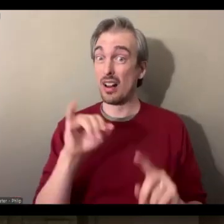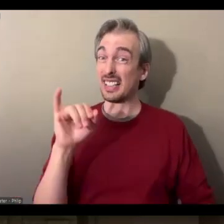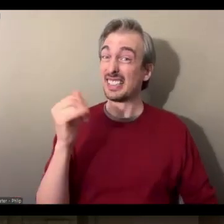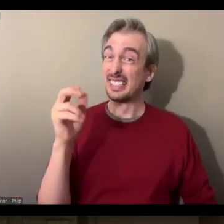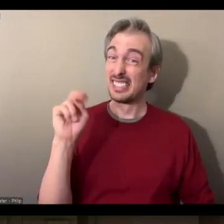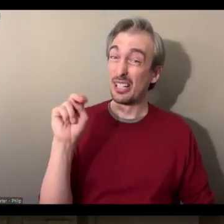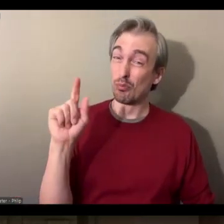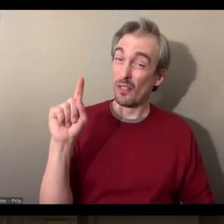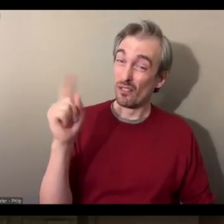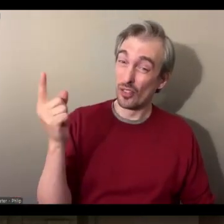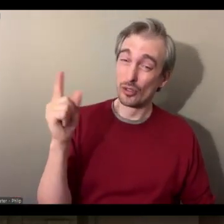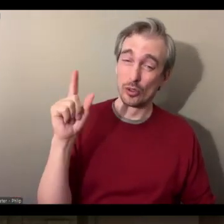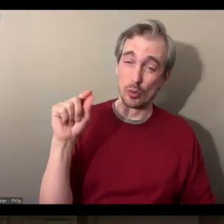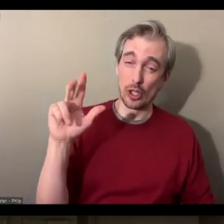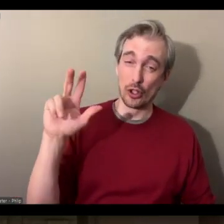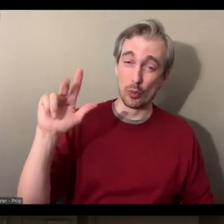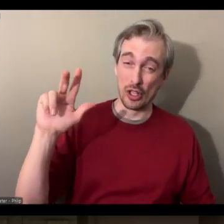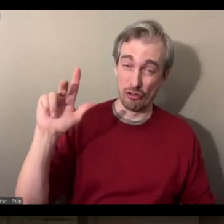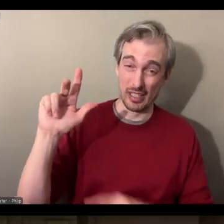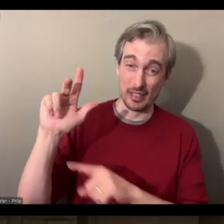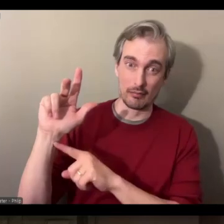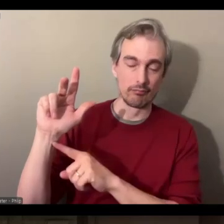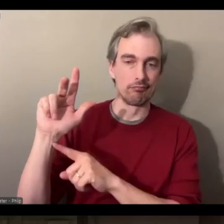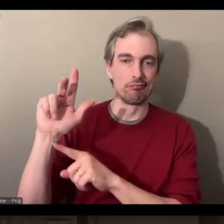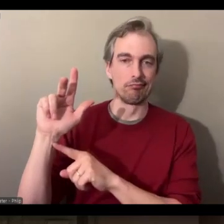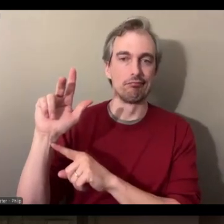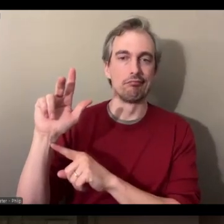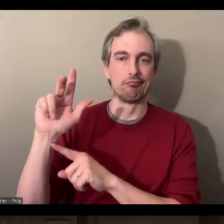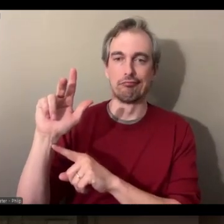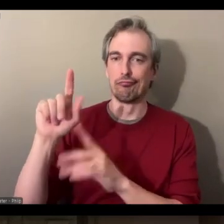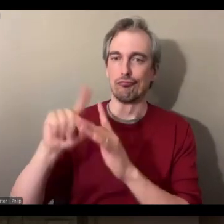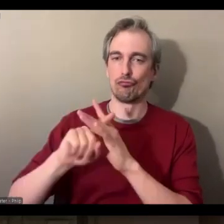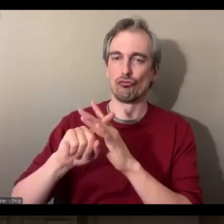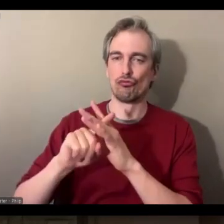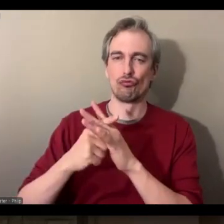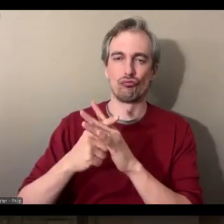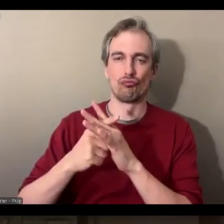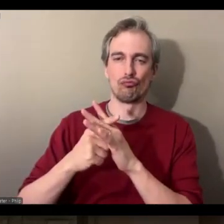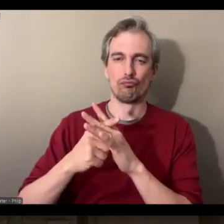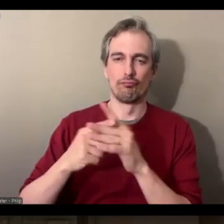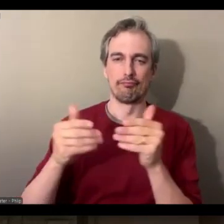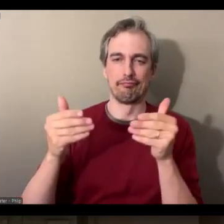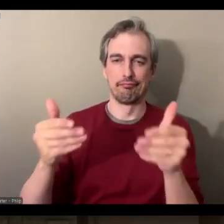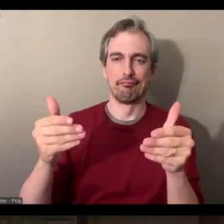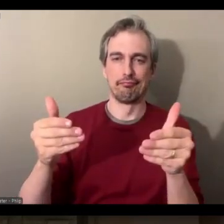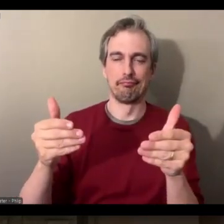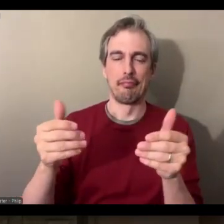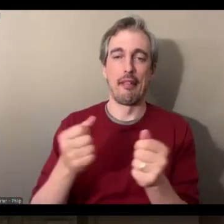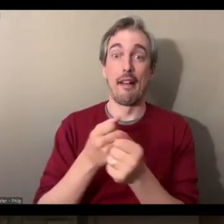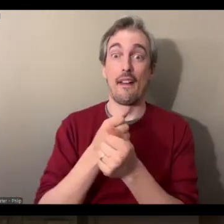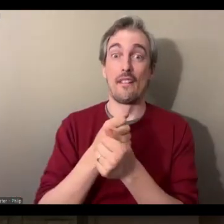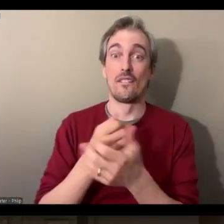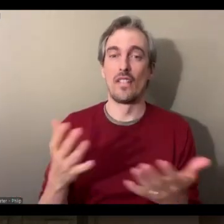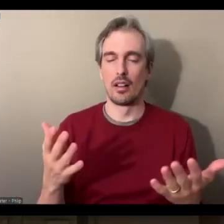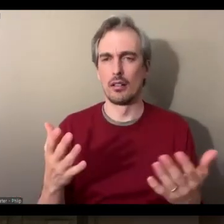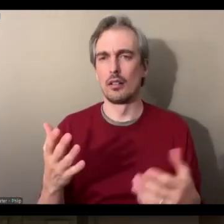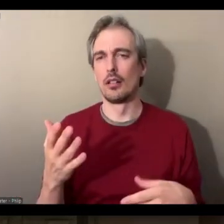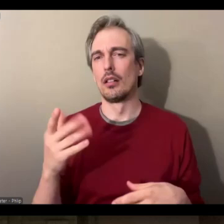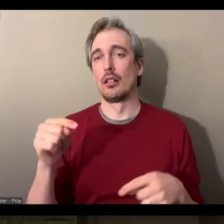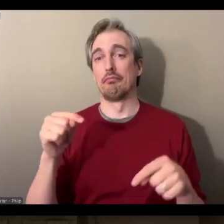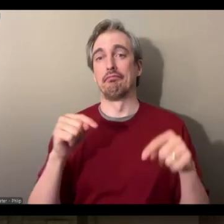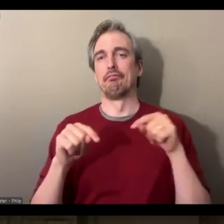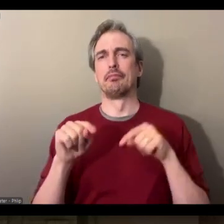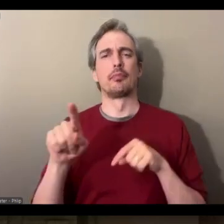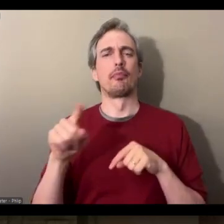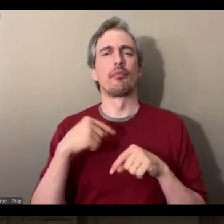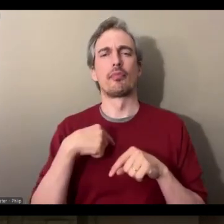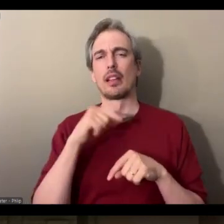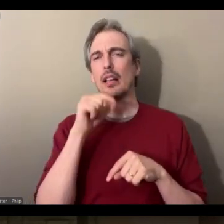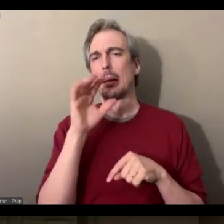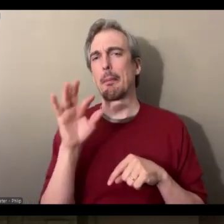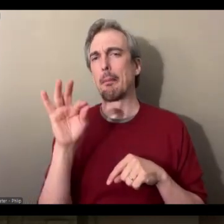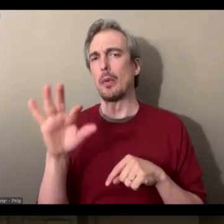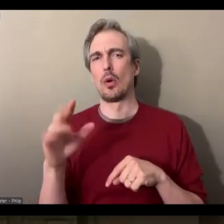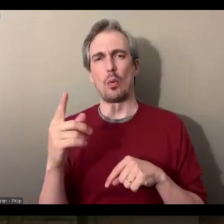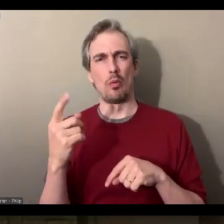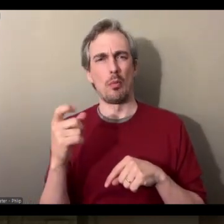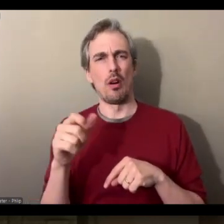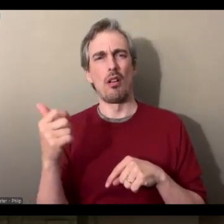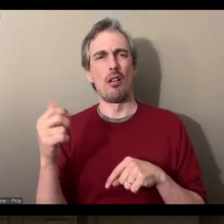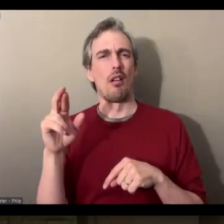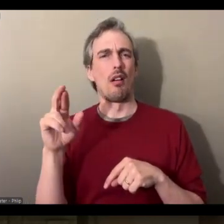off everything. Now, I didn't put in a third RFP here. But I feel like there's reason to shout out